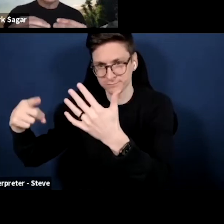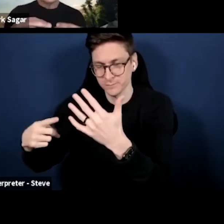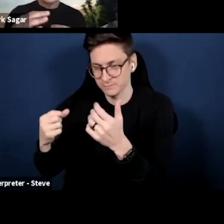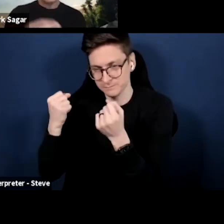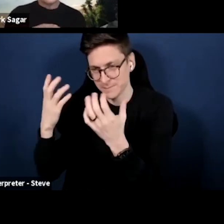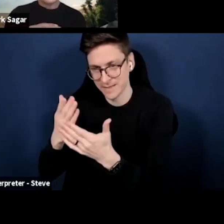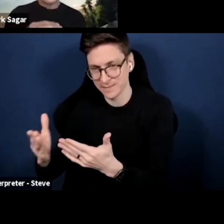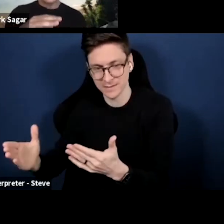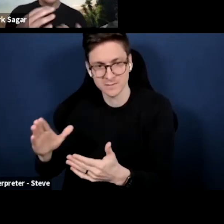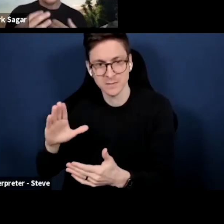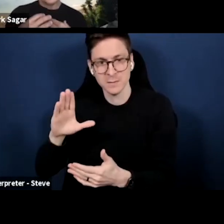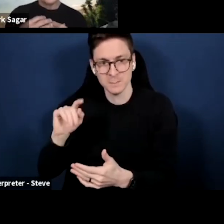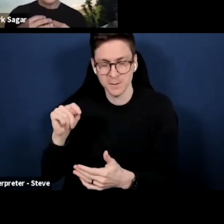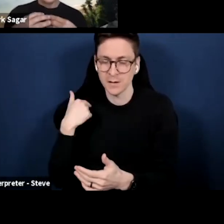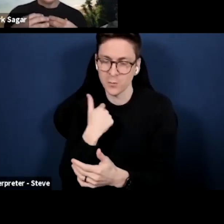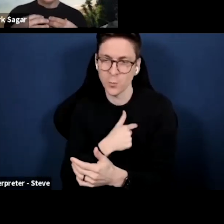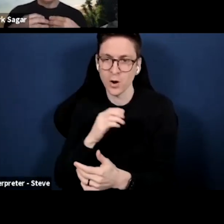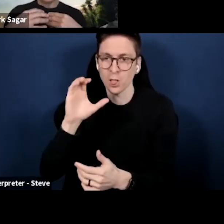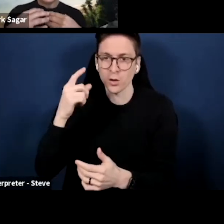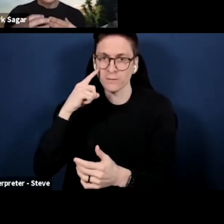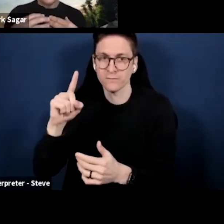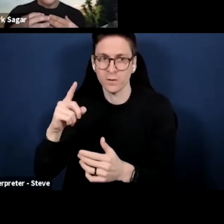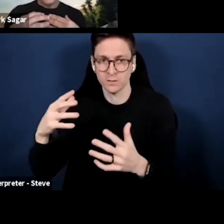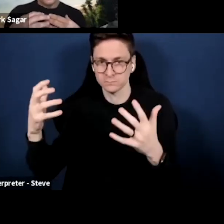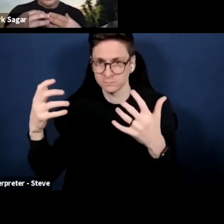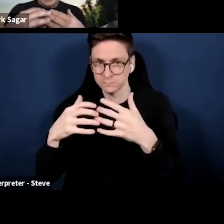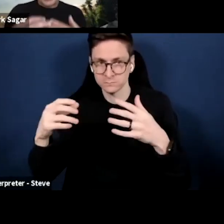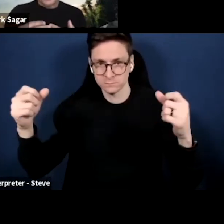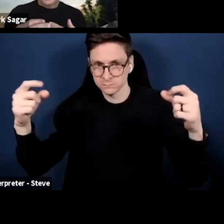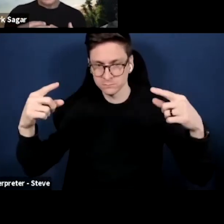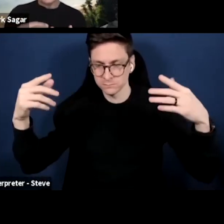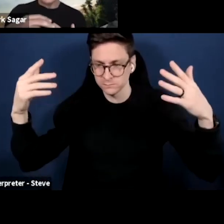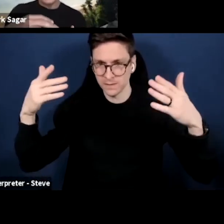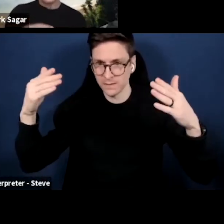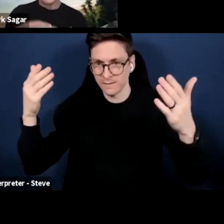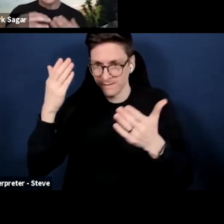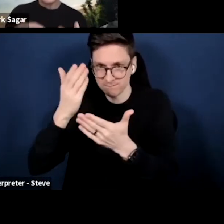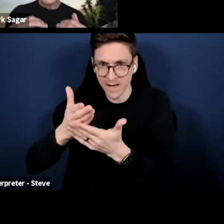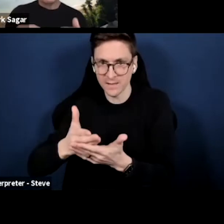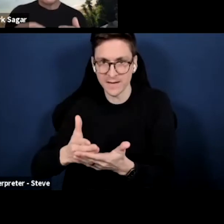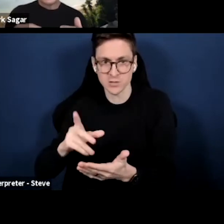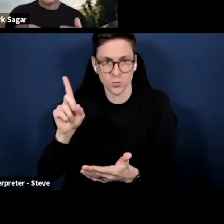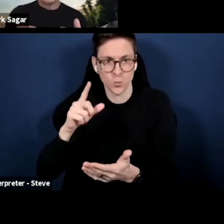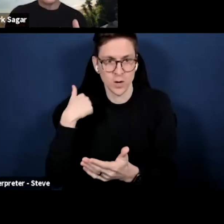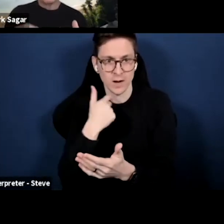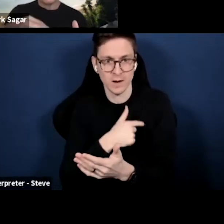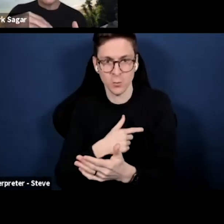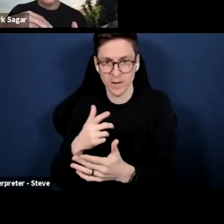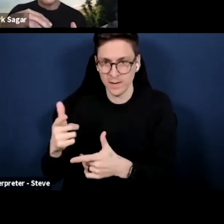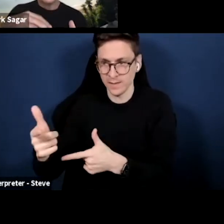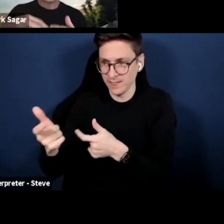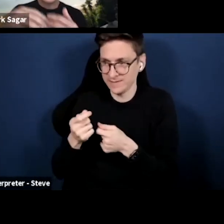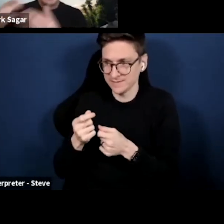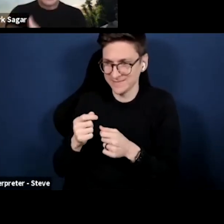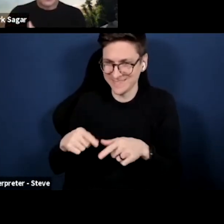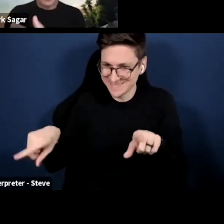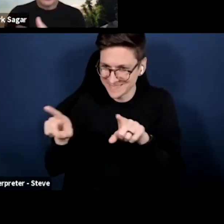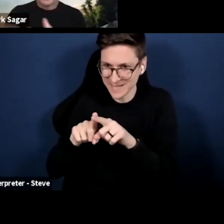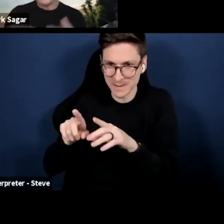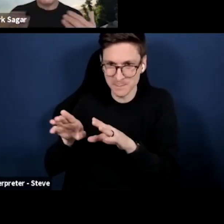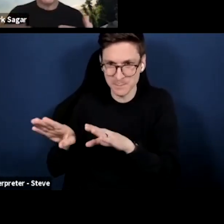get a validation where we we actually can elicit the same behavior from a caregiver a parent or